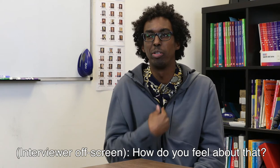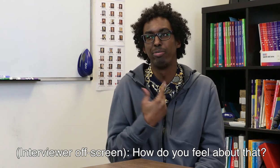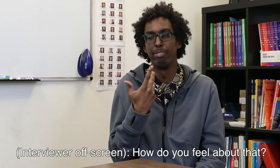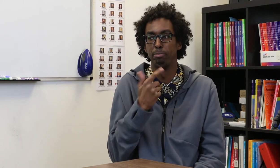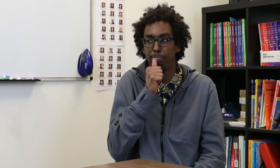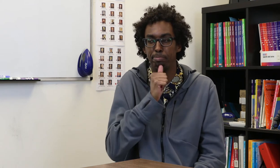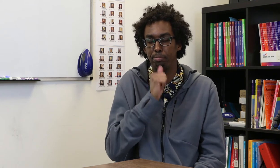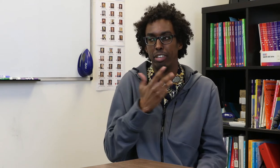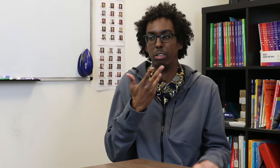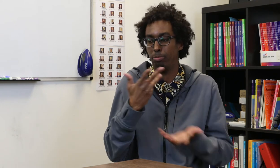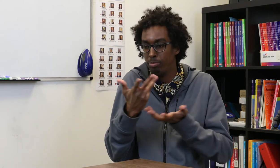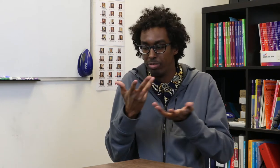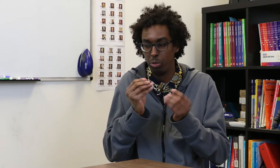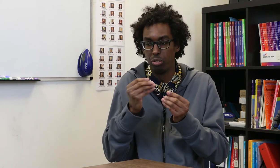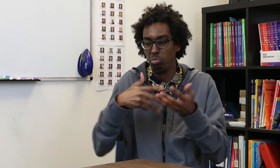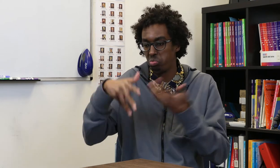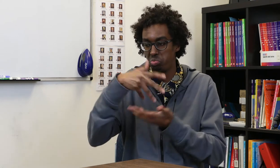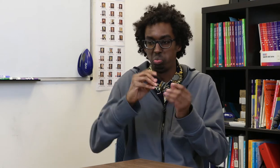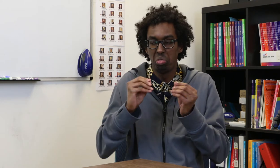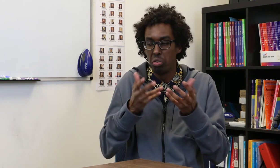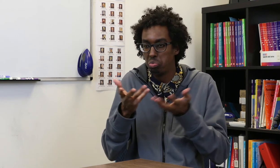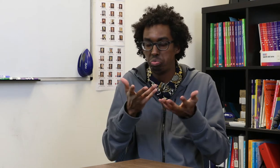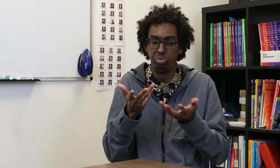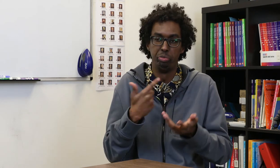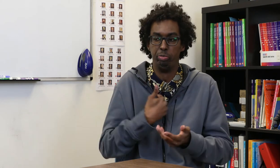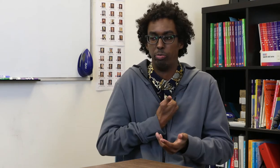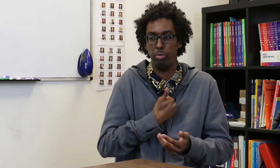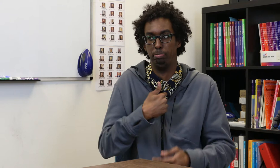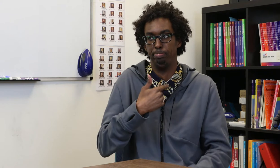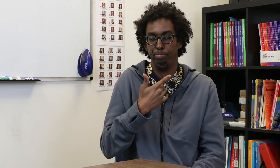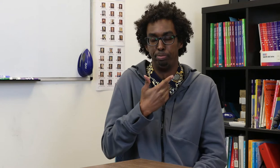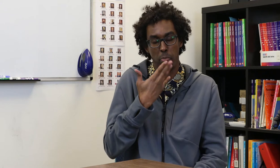I often cope with having no one to talk to, not socializing, feeling kind of bad about myself.